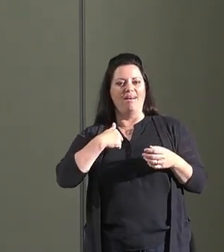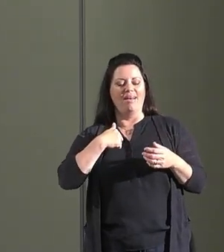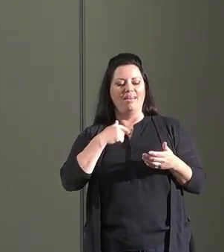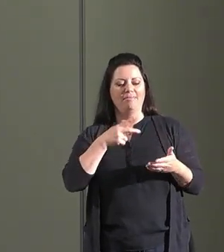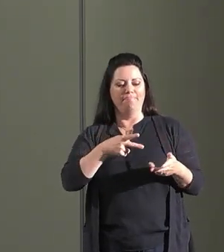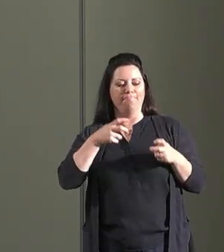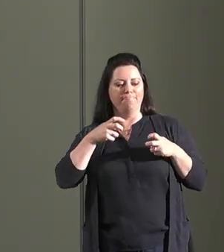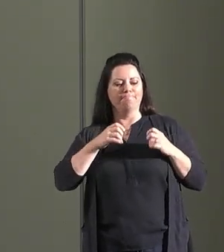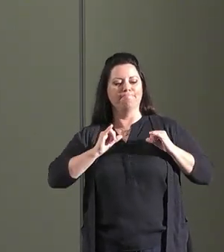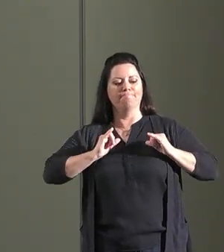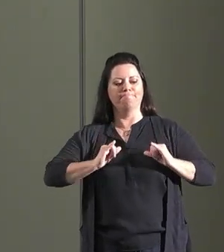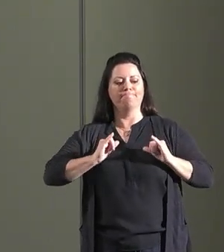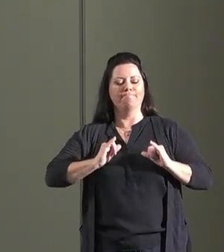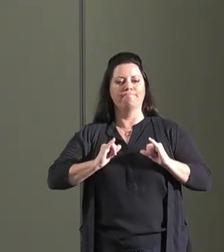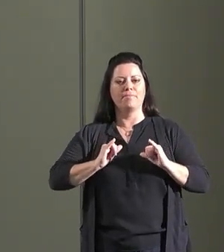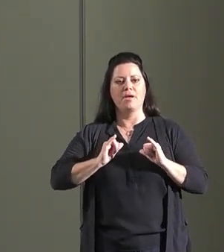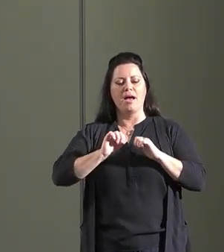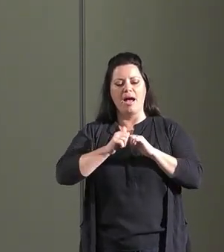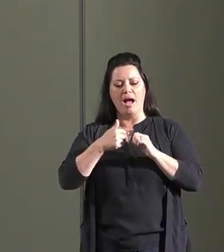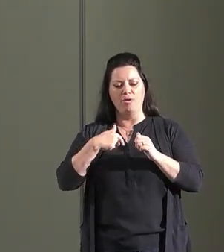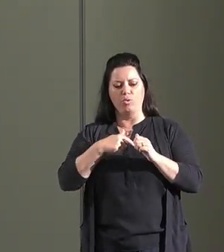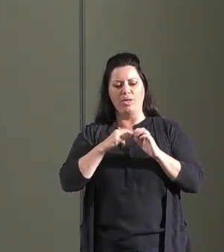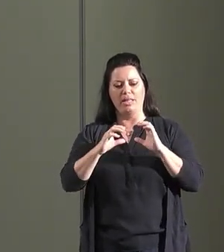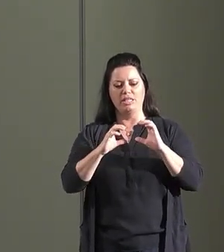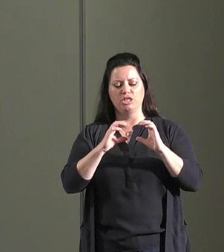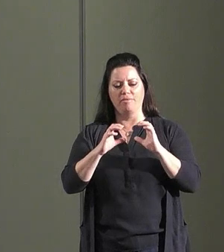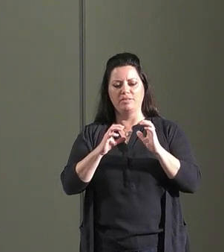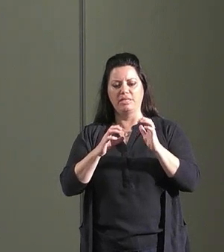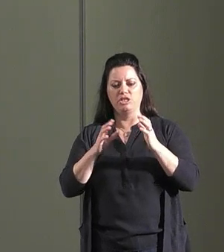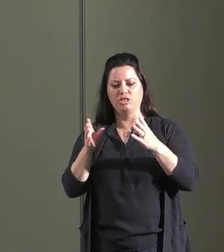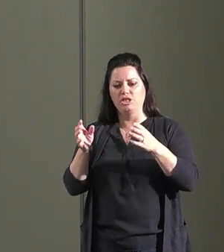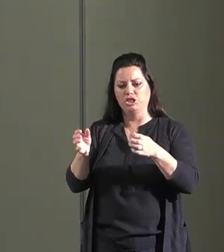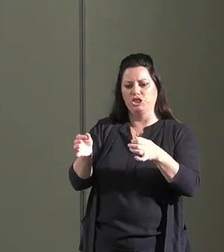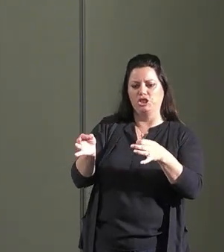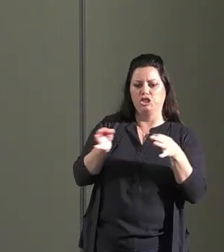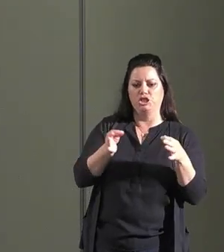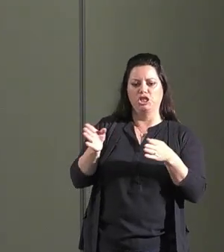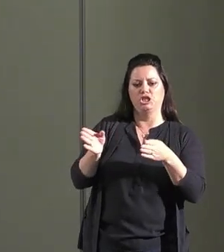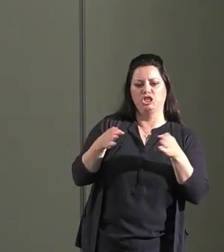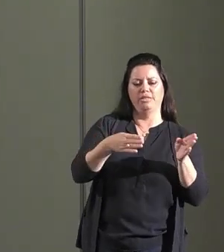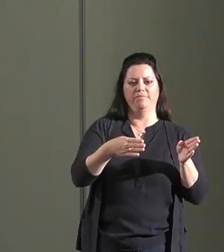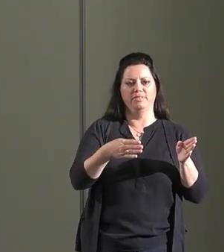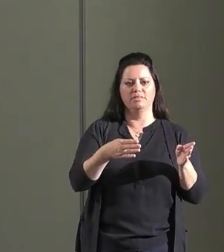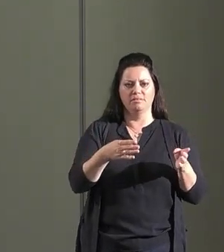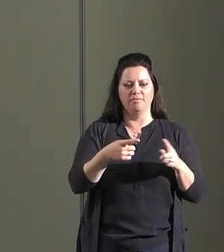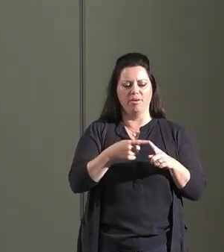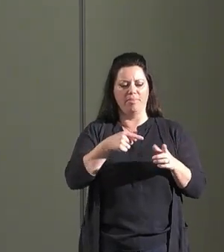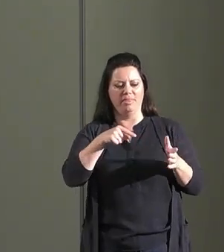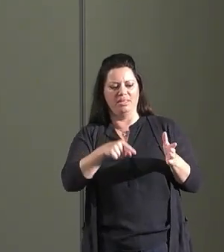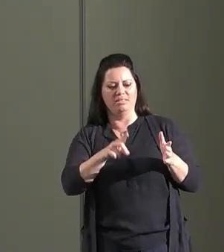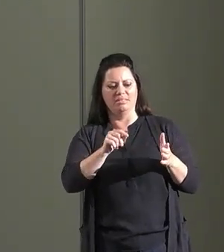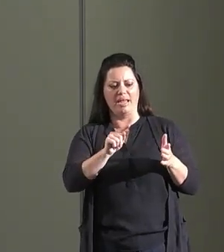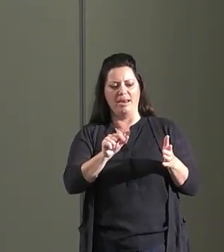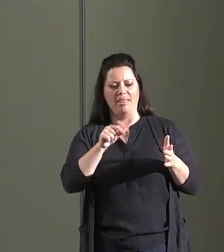this. How we then shift the conversations based on these sets of data and observations to really